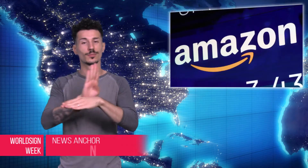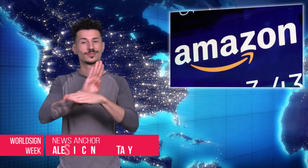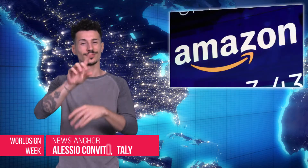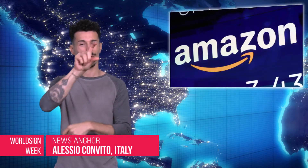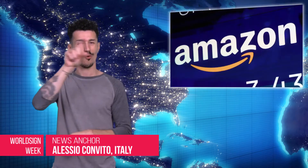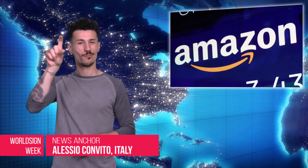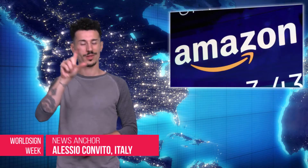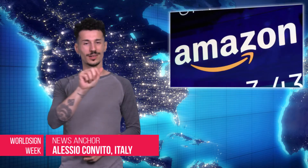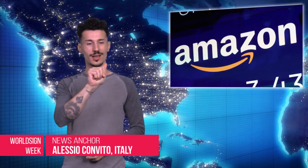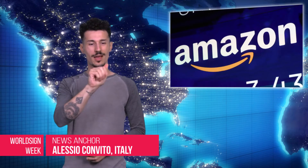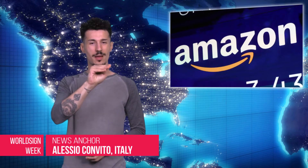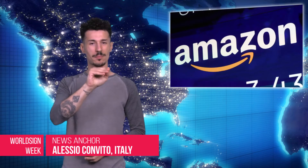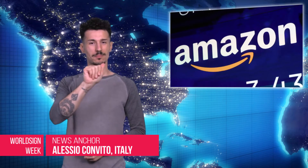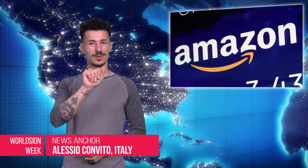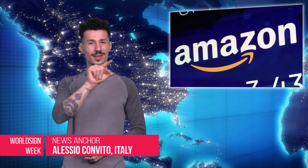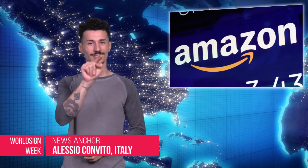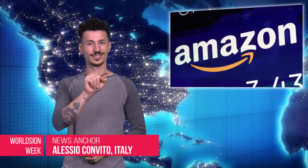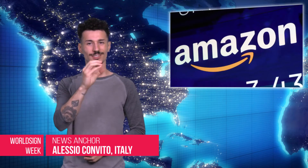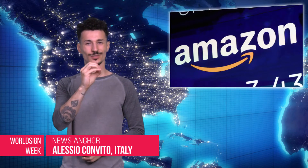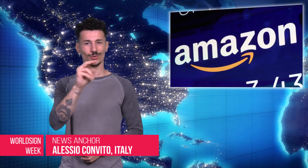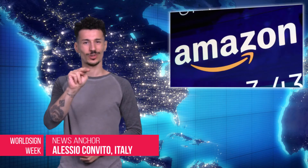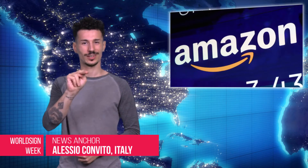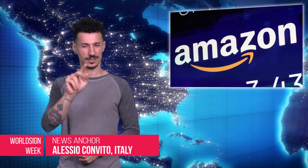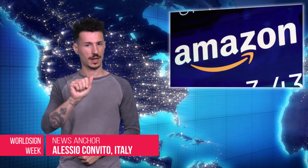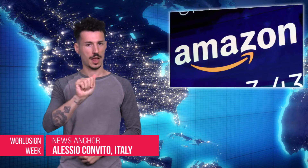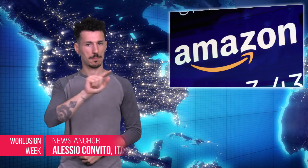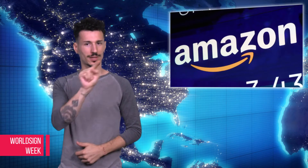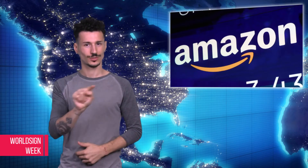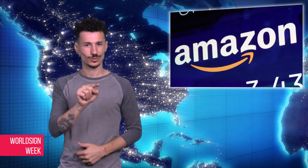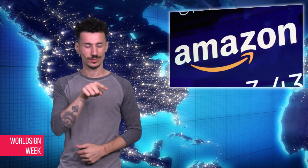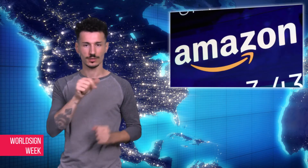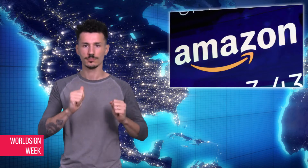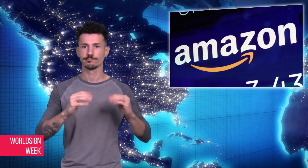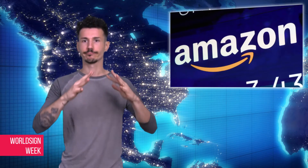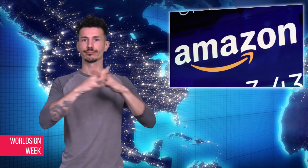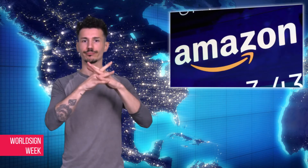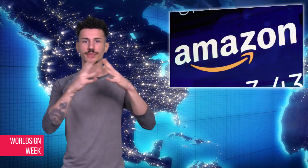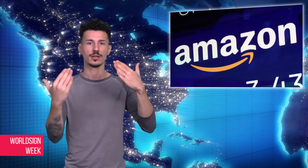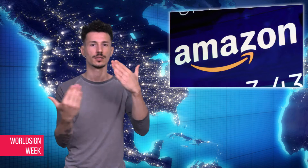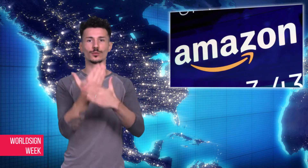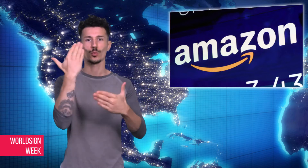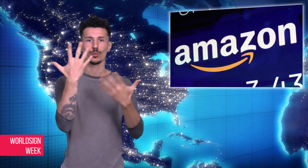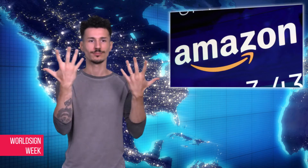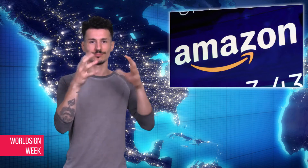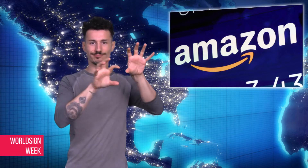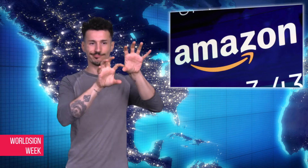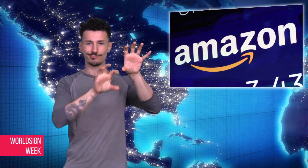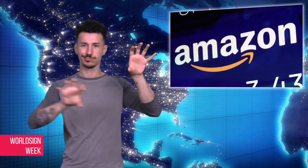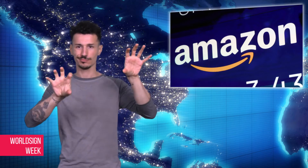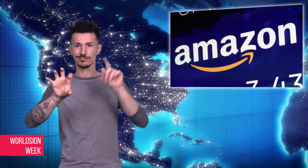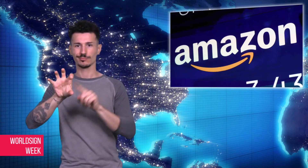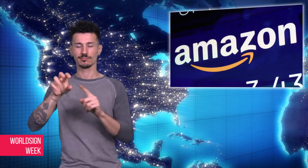Alessio: Amazon launched a new section called Amazon Storefronts in the